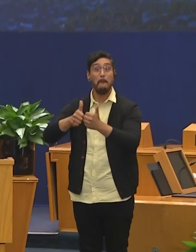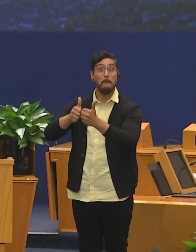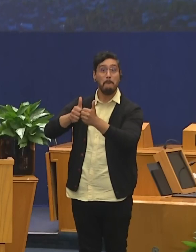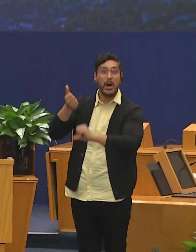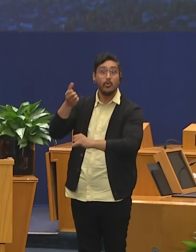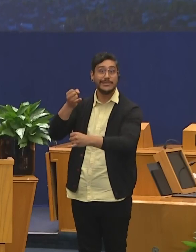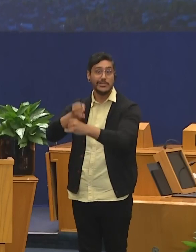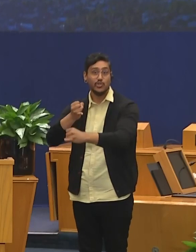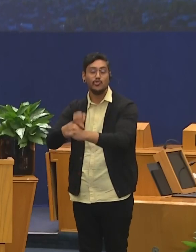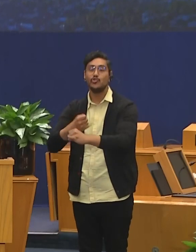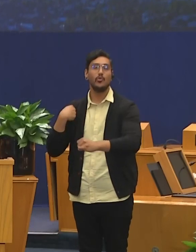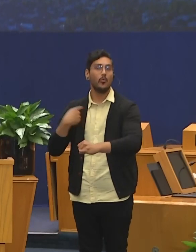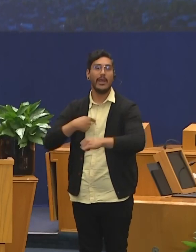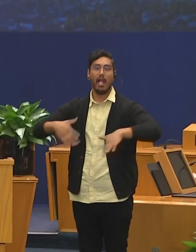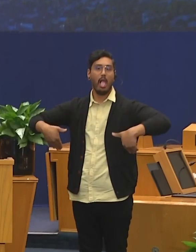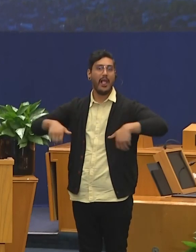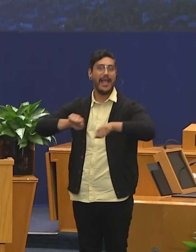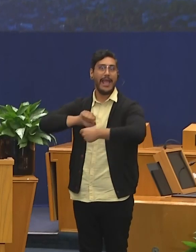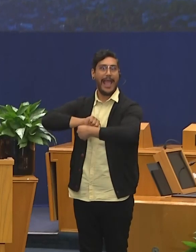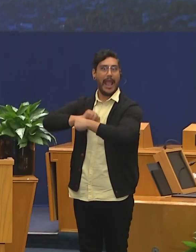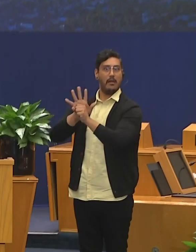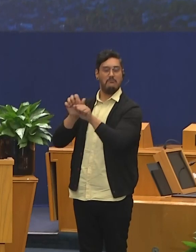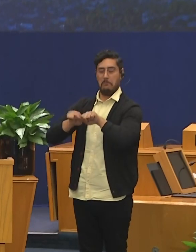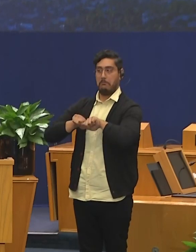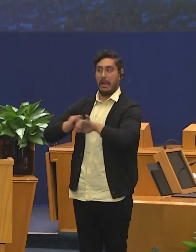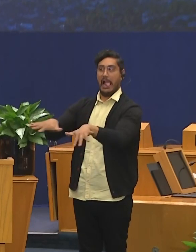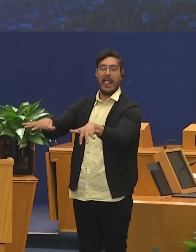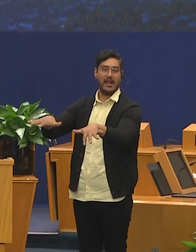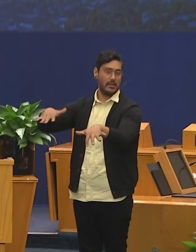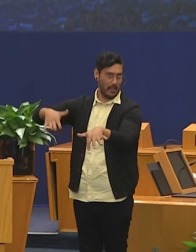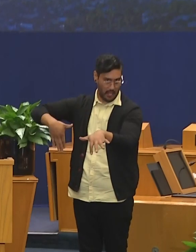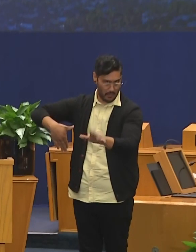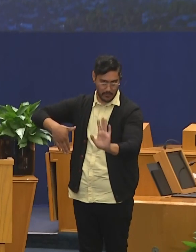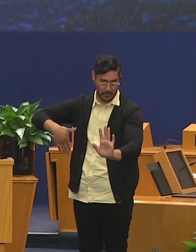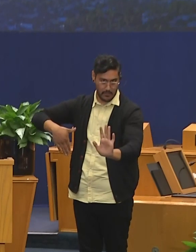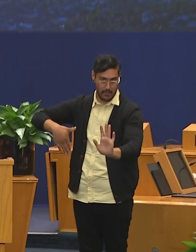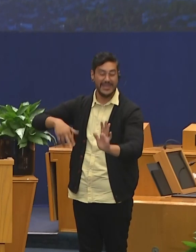MAJORITY OF THE INSTITUTIONS, WE